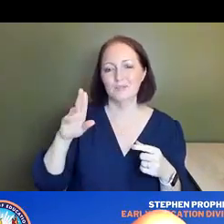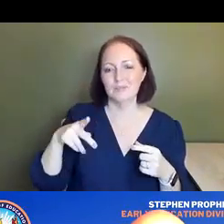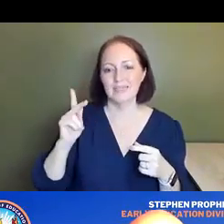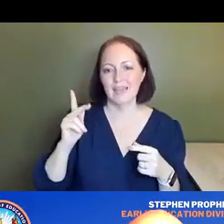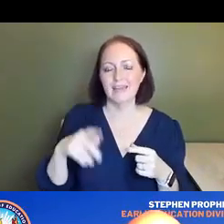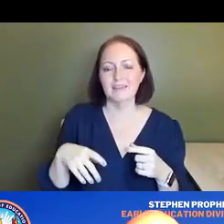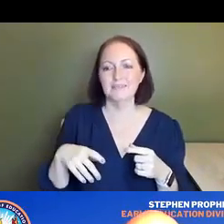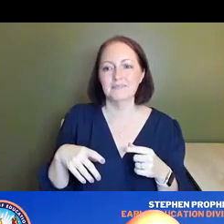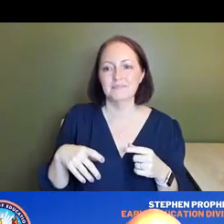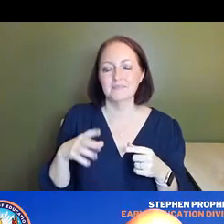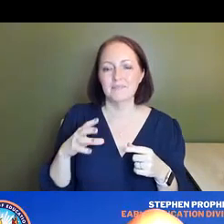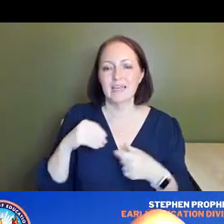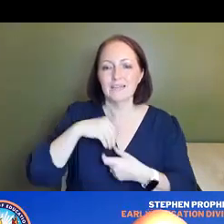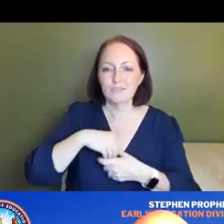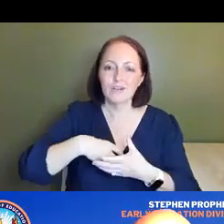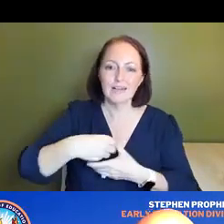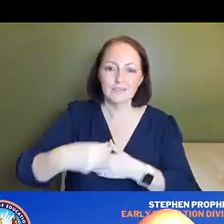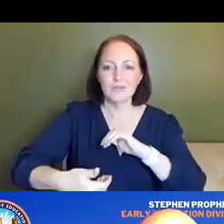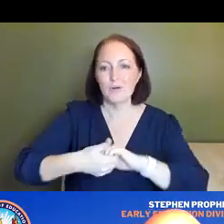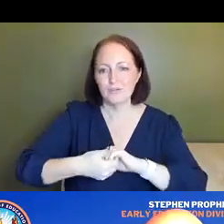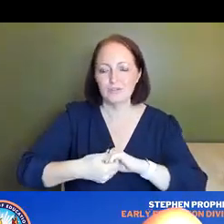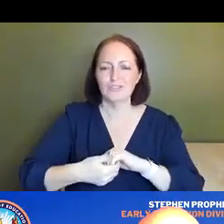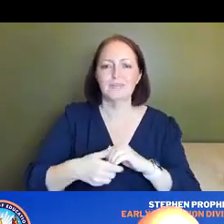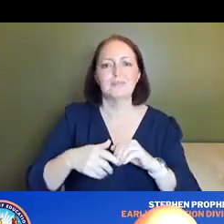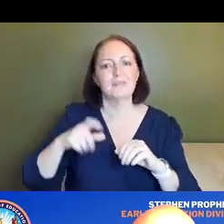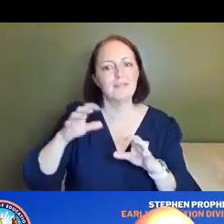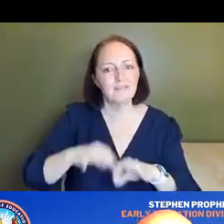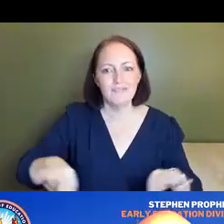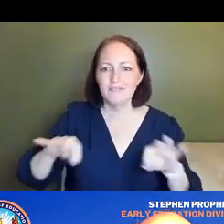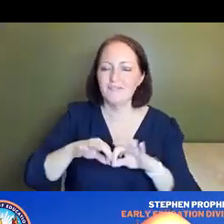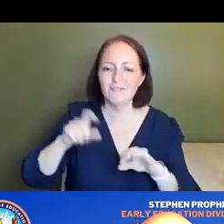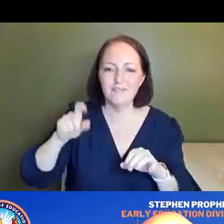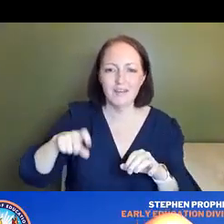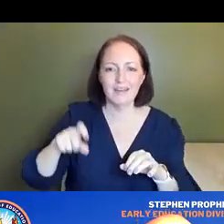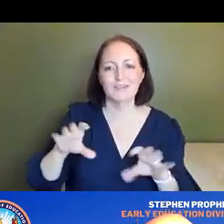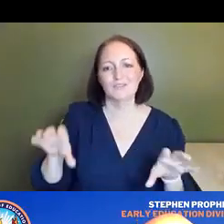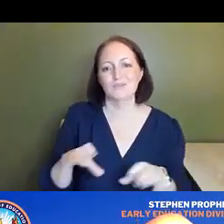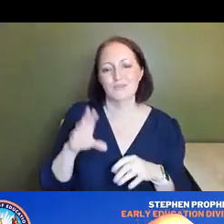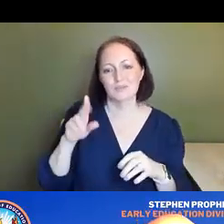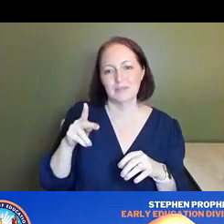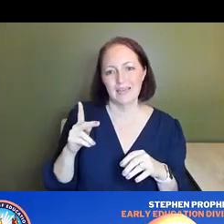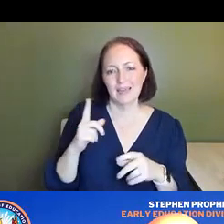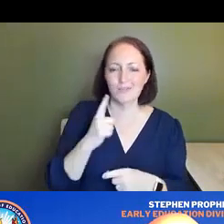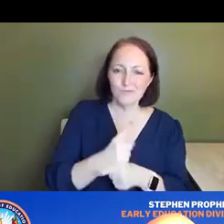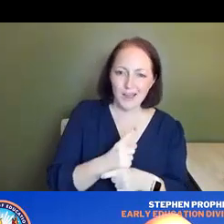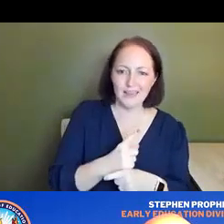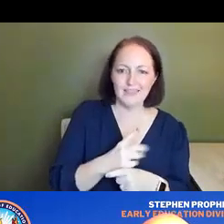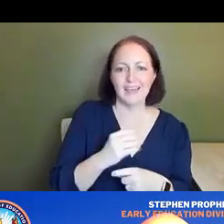and these internal and external partnerships are vital to doing UPK right and in a coherent